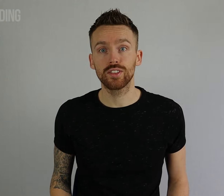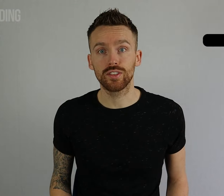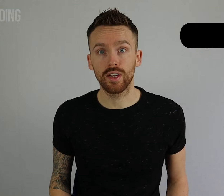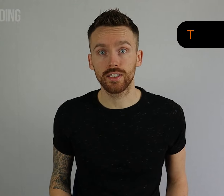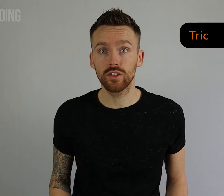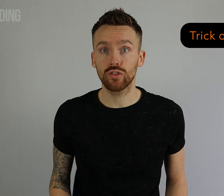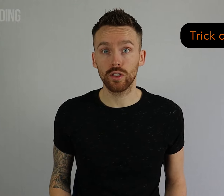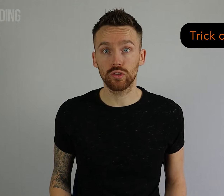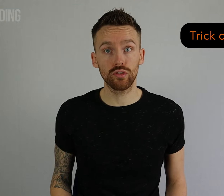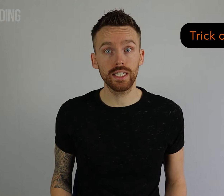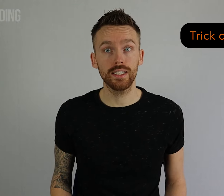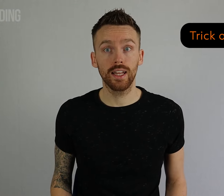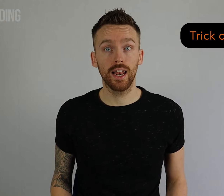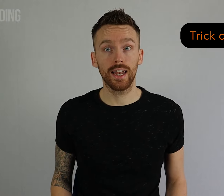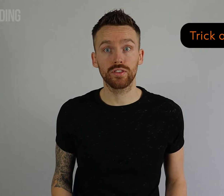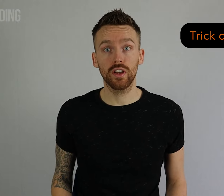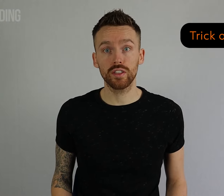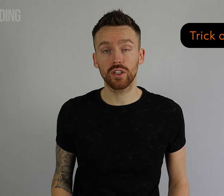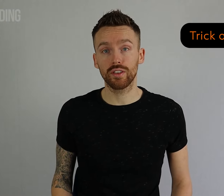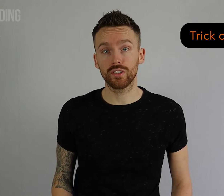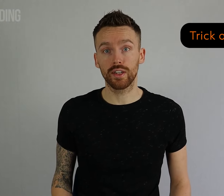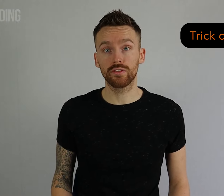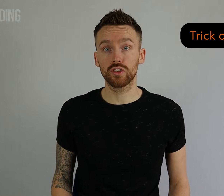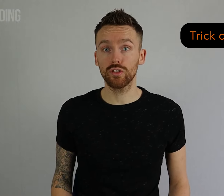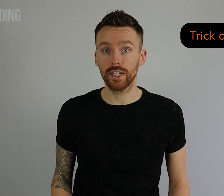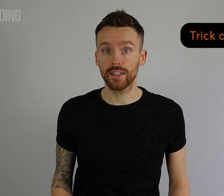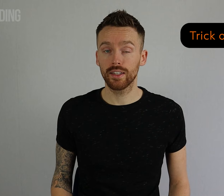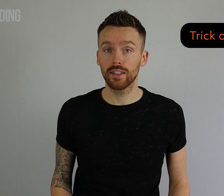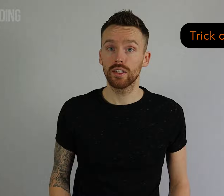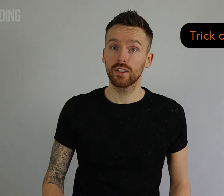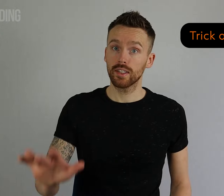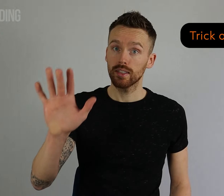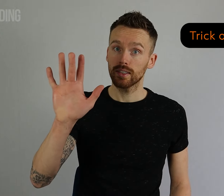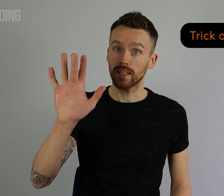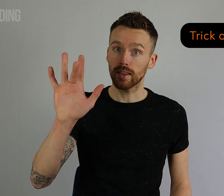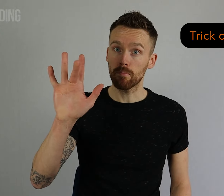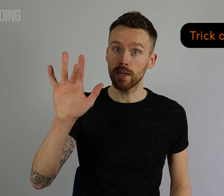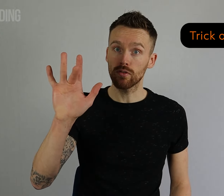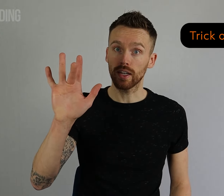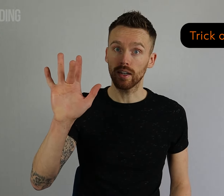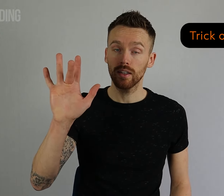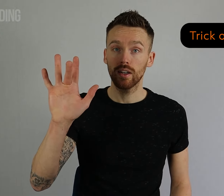To sign Trick or Treat, let's first look at the sign for trick.